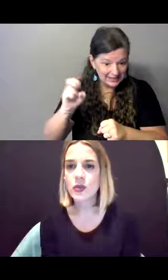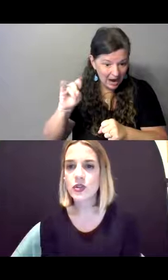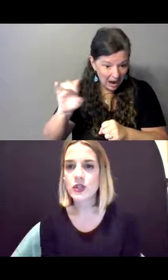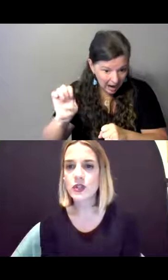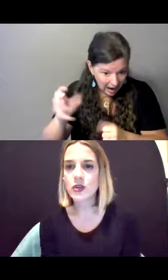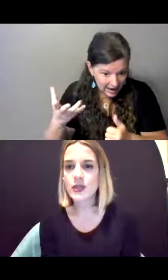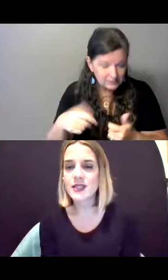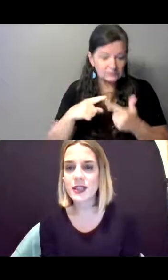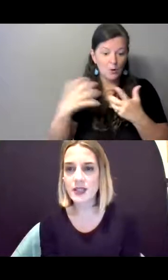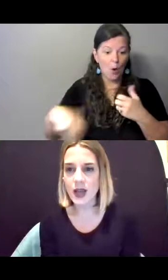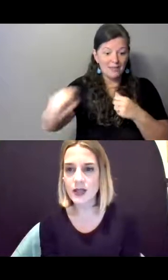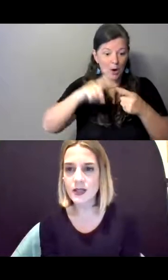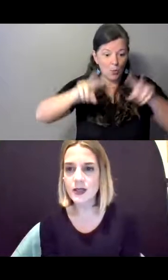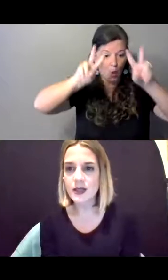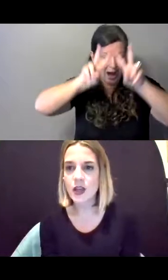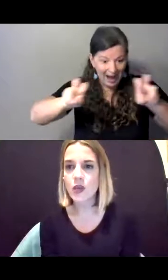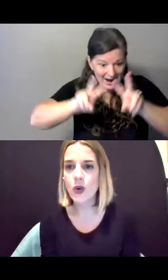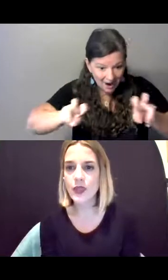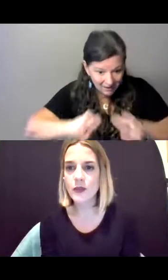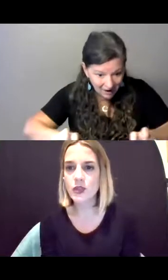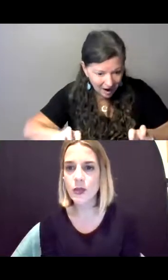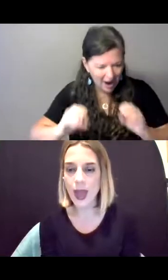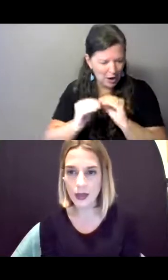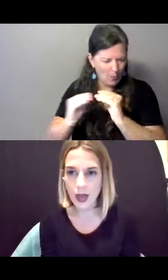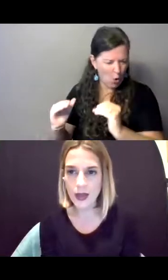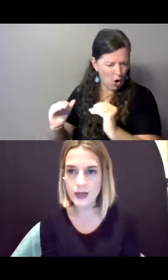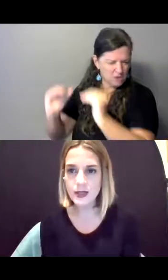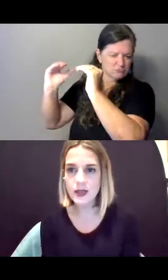So, what you can do is synthesize you want them to analyze